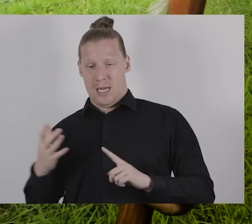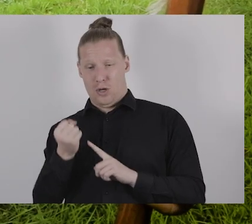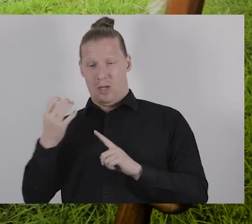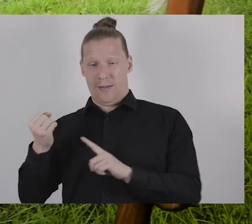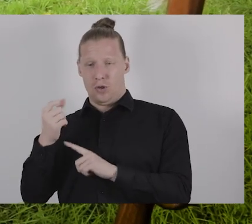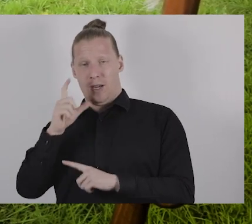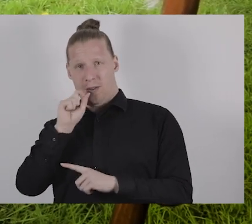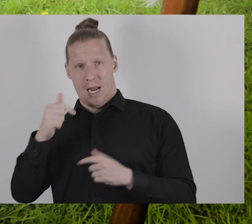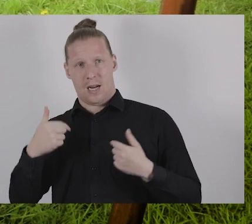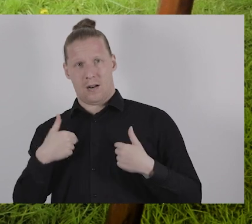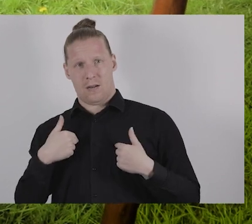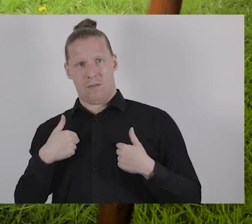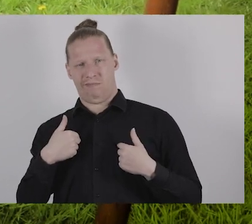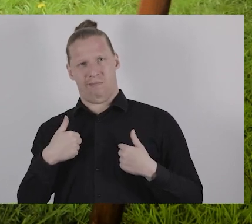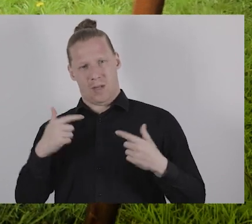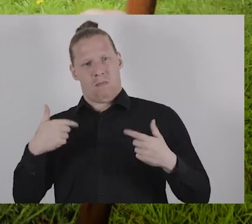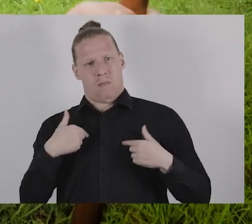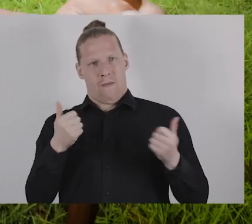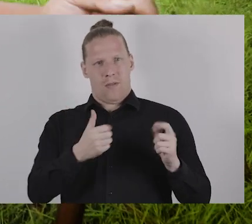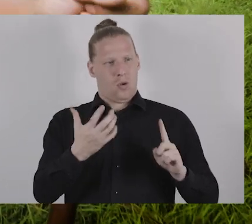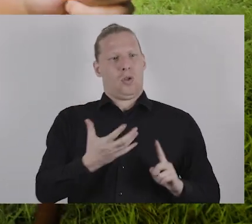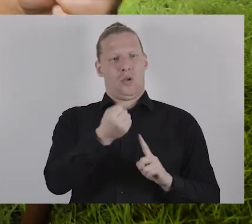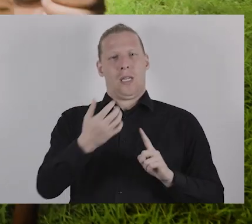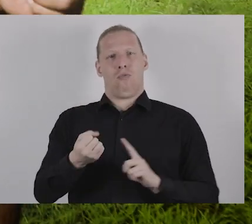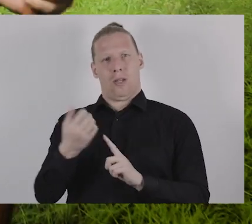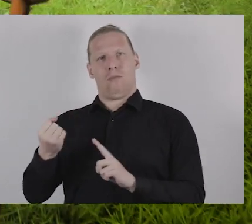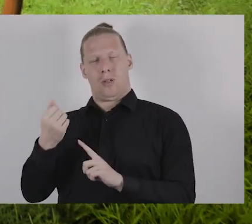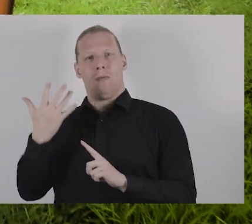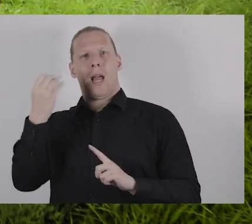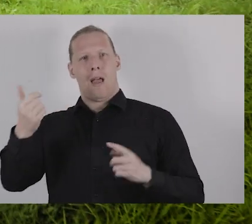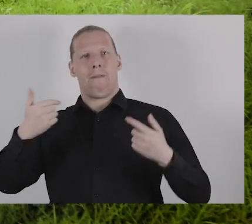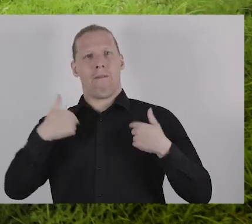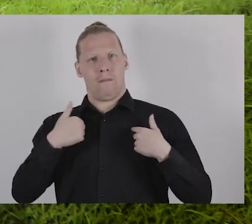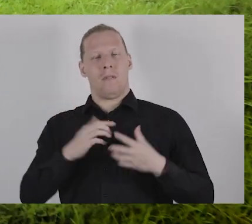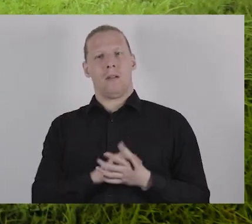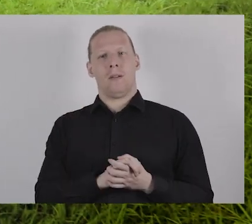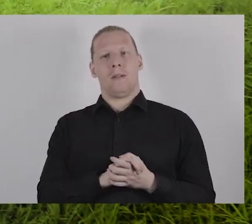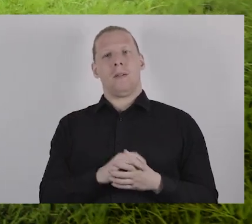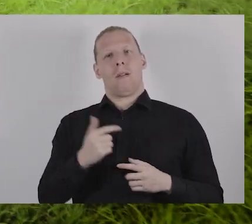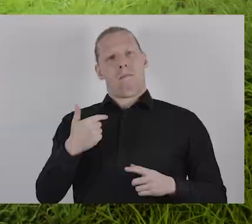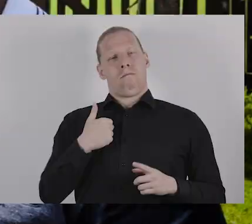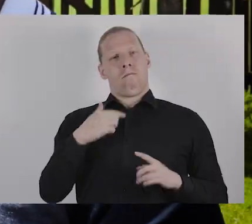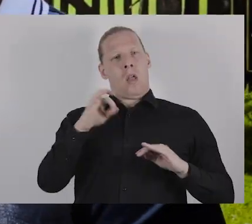a lot of the things that I've achieved now in this period in my new life in a wheelchair.